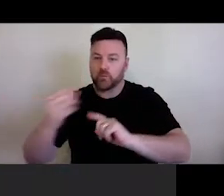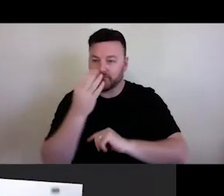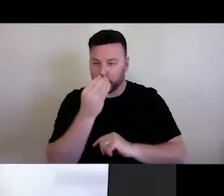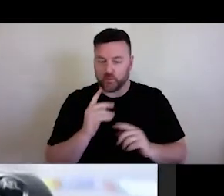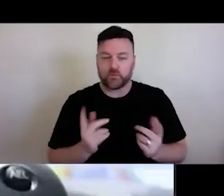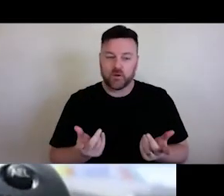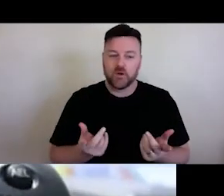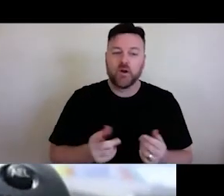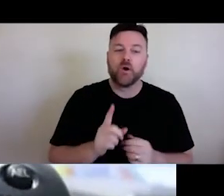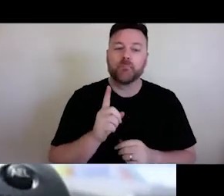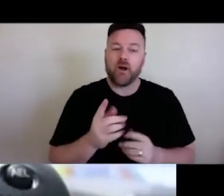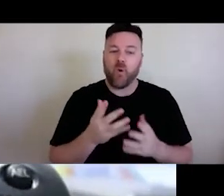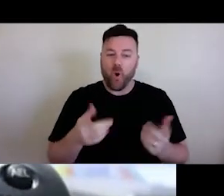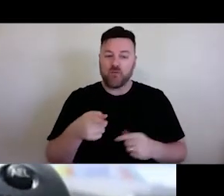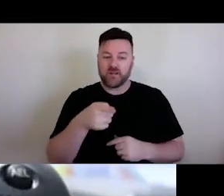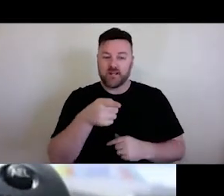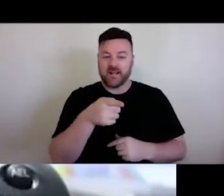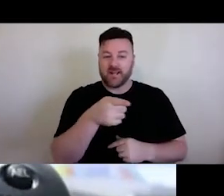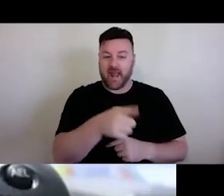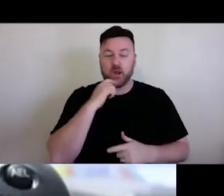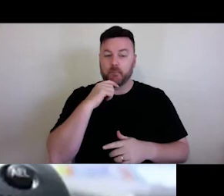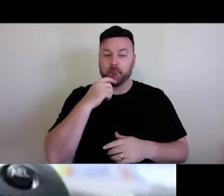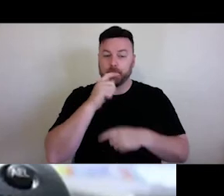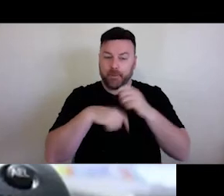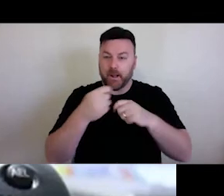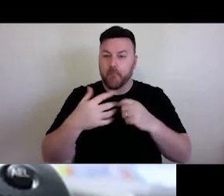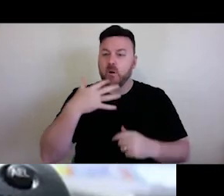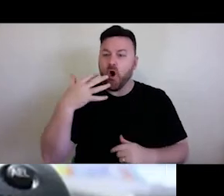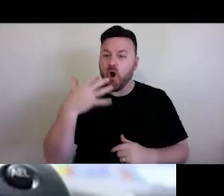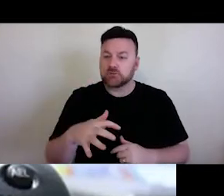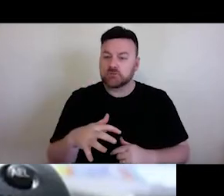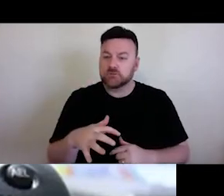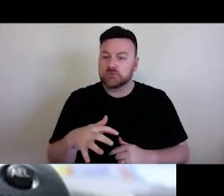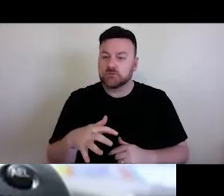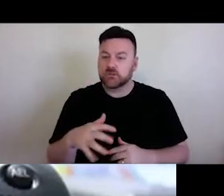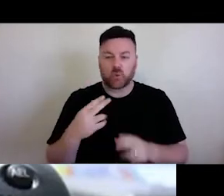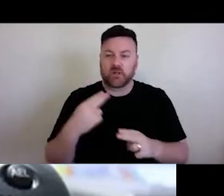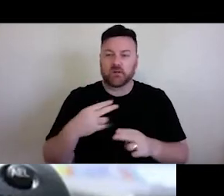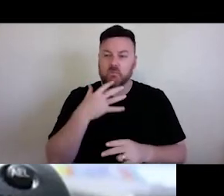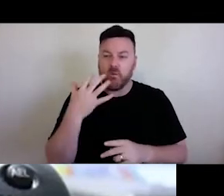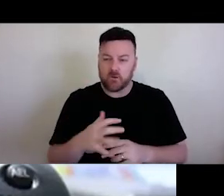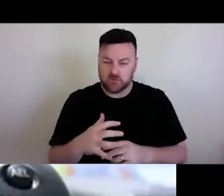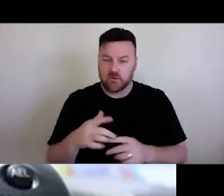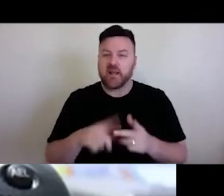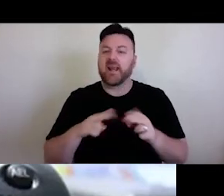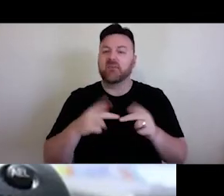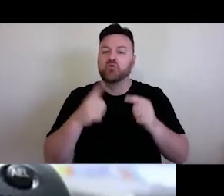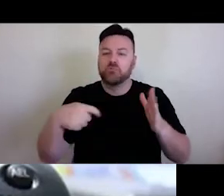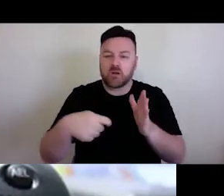of the time their sensors will overheat after a few minutes with a lot of models. That is one thing that is quite common. You might be